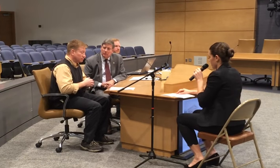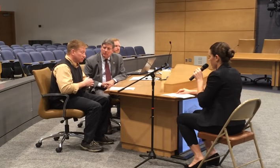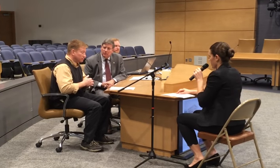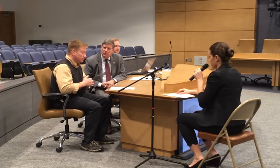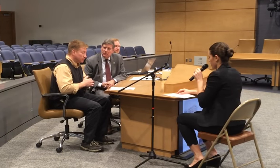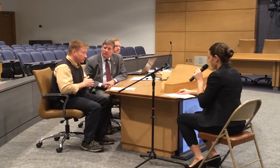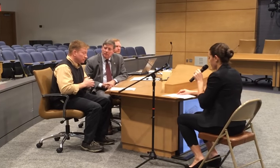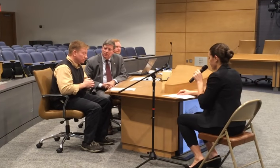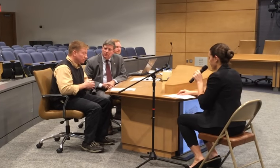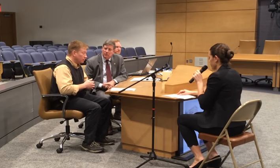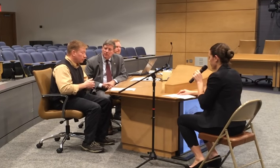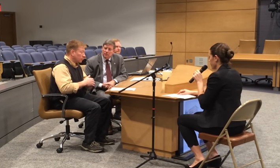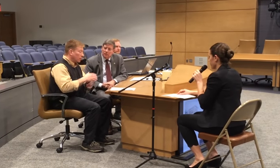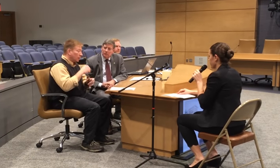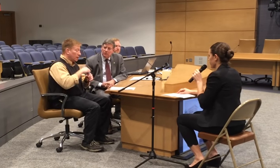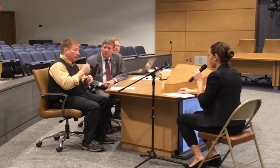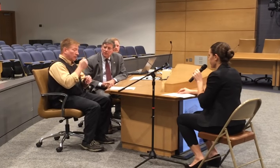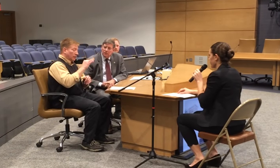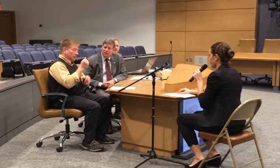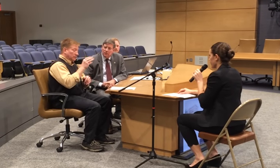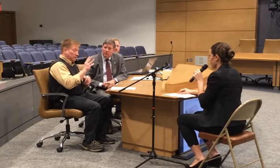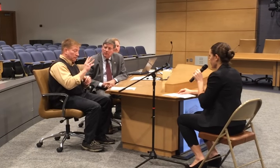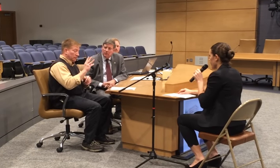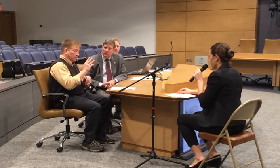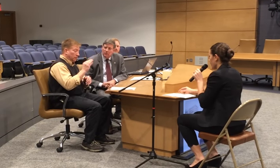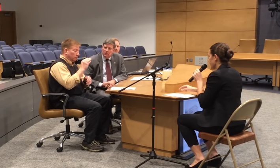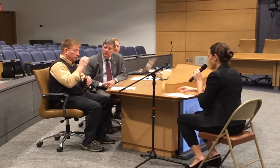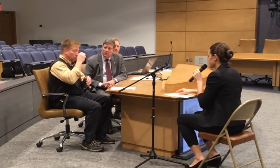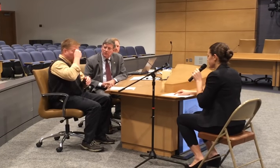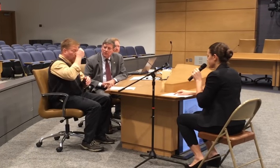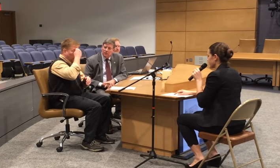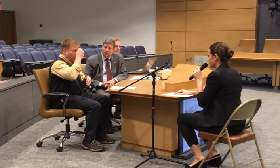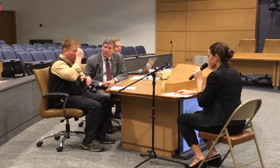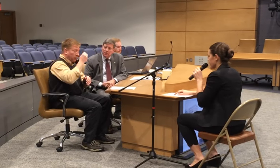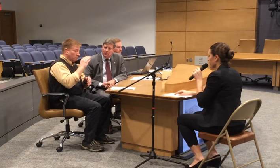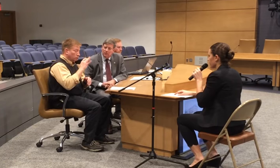the Legacy Fund plays for the Deaf Community.